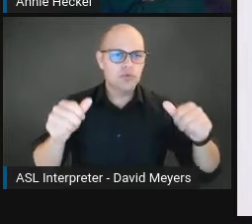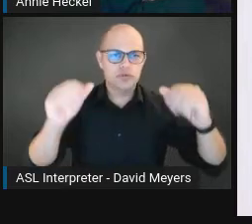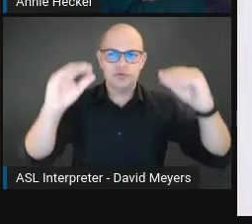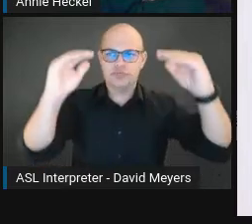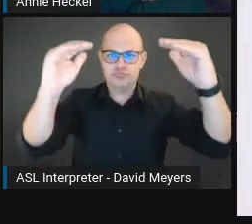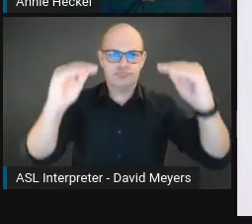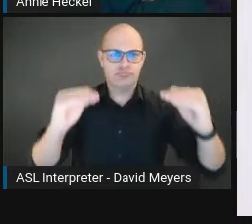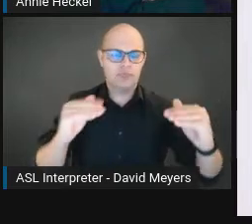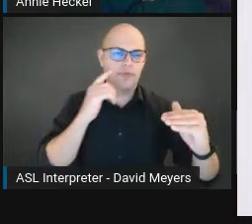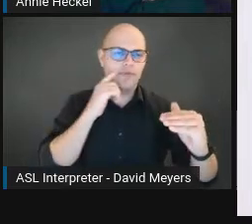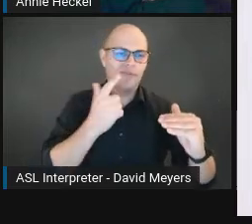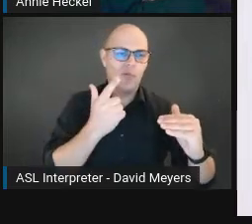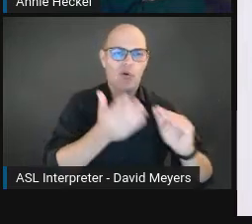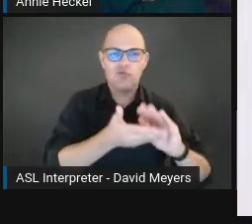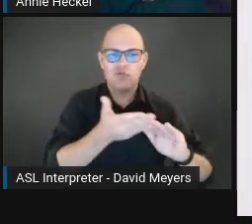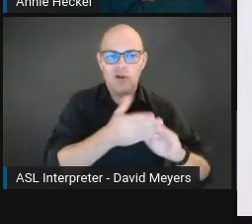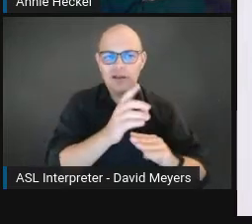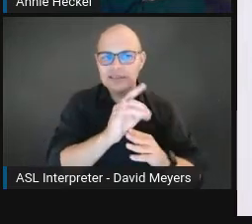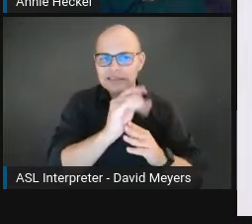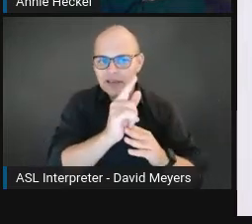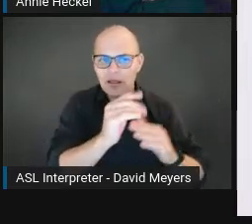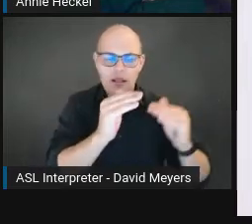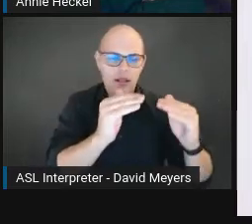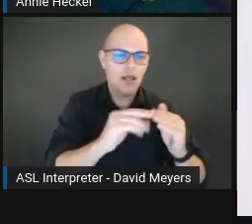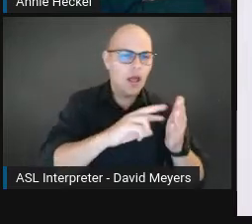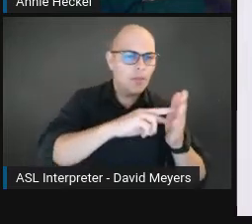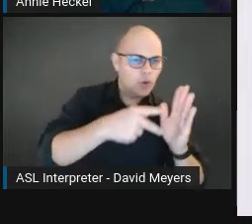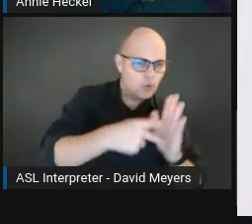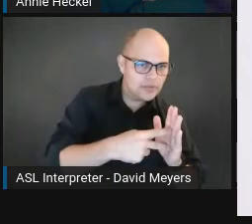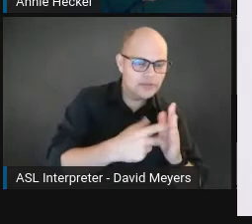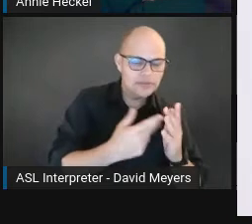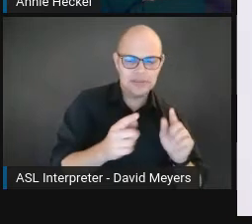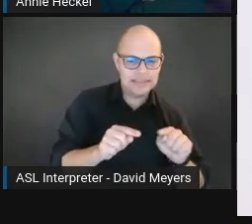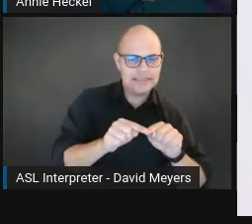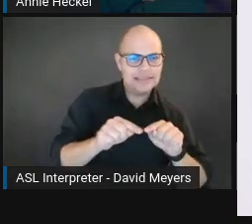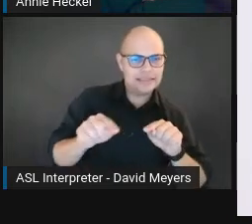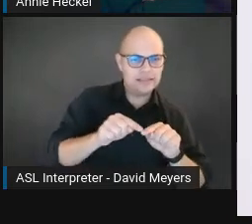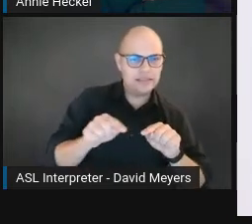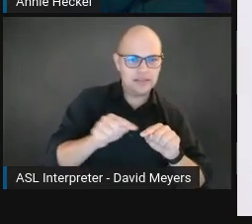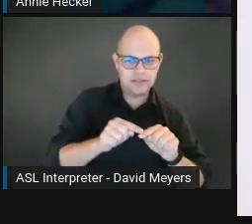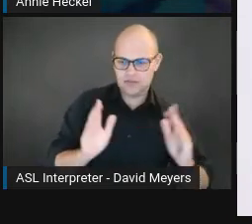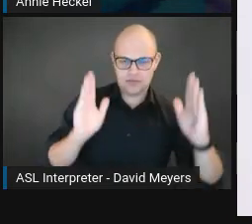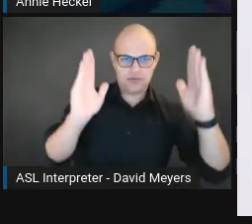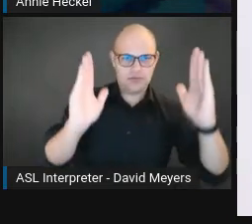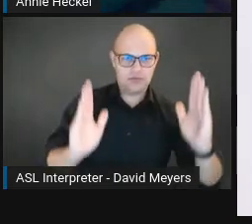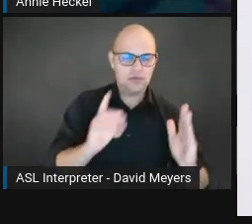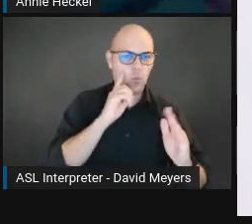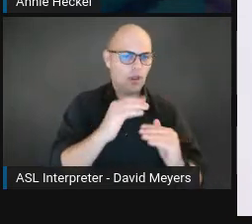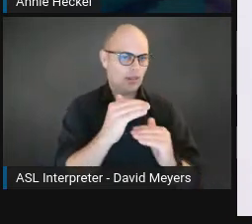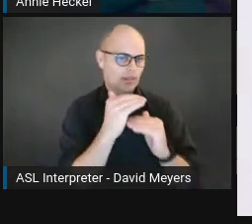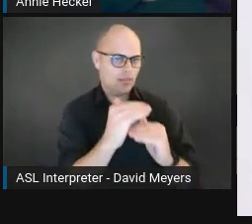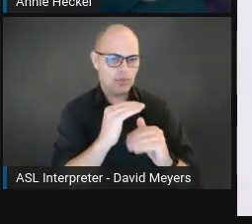and we have a purpose and a distance, and it limits how people can inter-text in here because they don't have